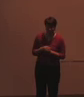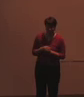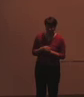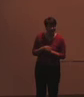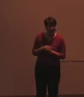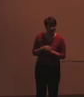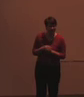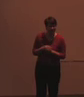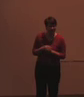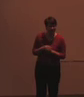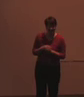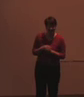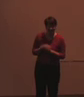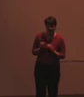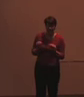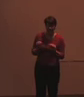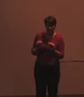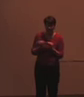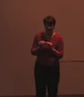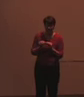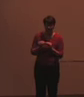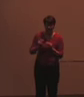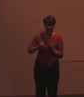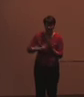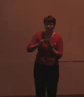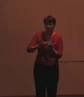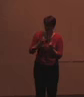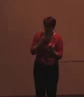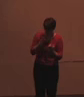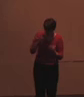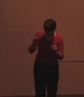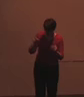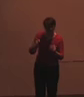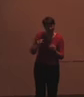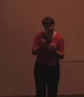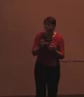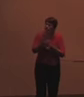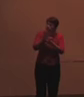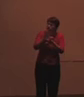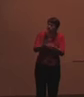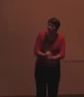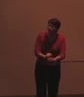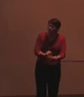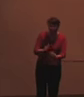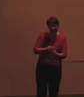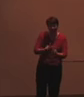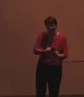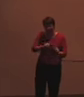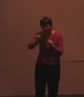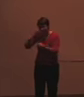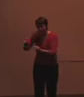But I moved to Tokyo when I entered to University. And then I found in Tokyo the situation